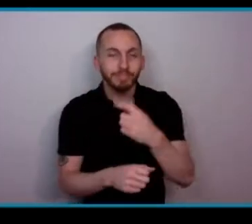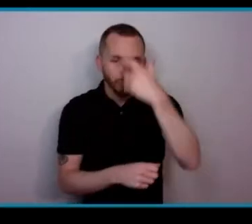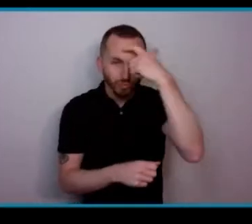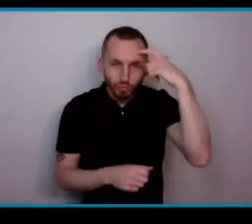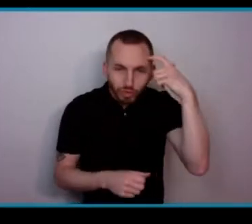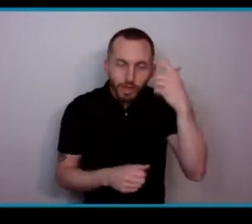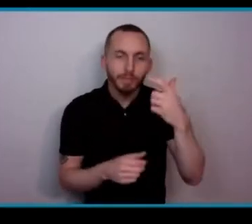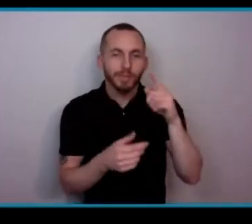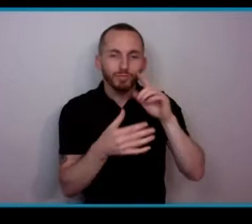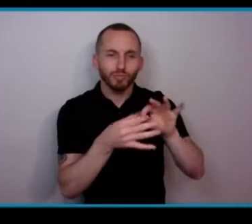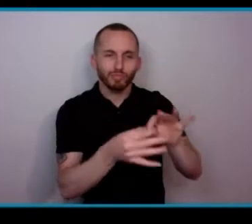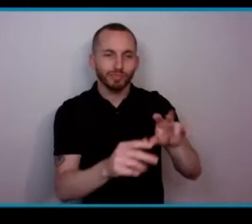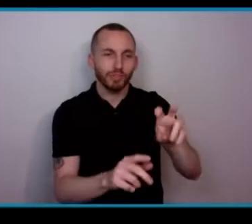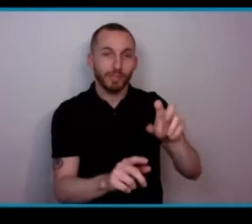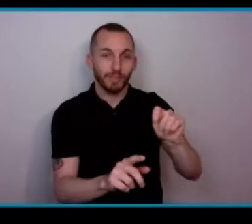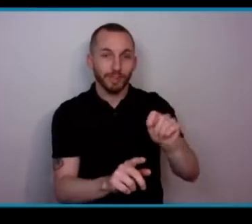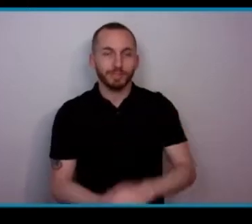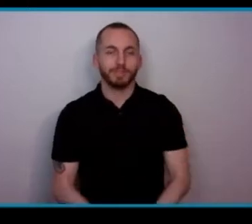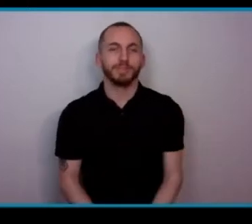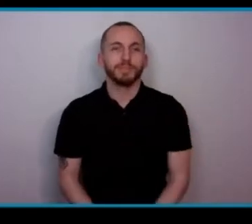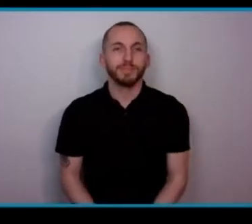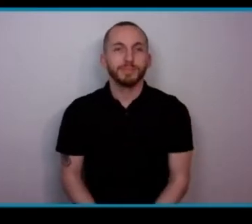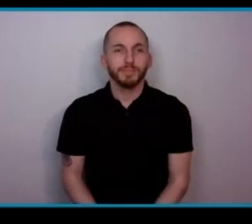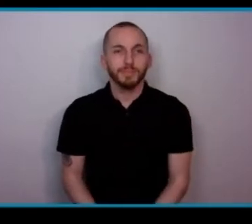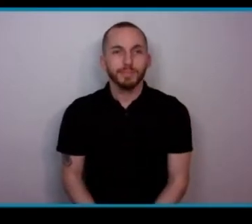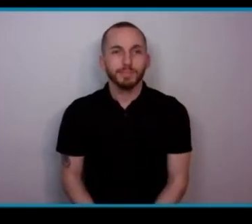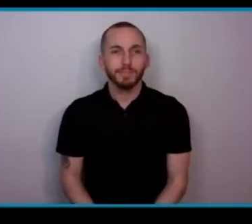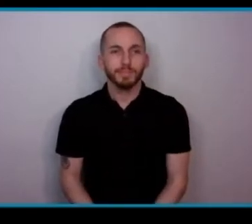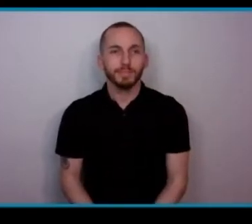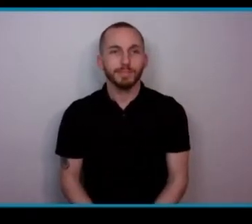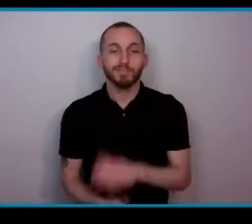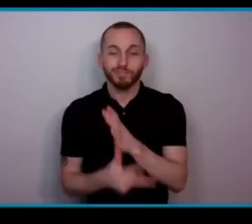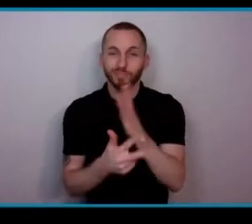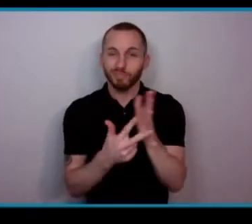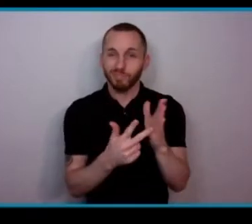The long-term research plan's three objectives were to develop a multi-tiered governance